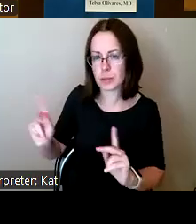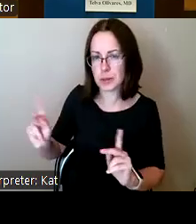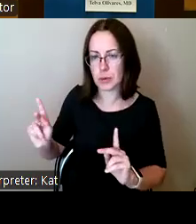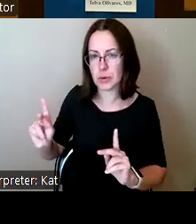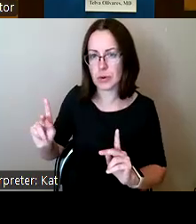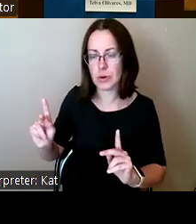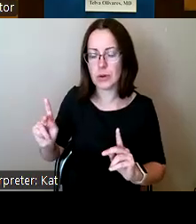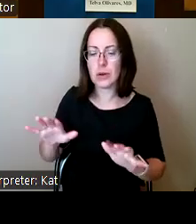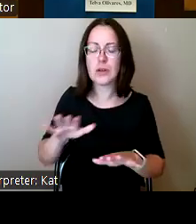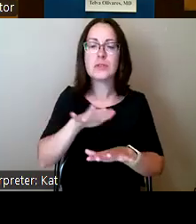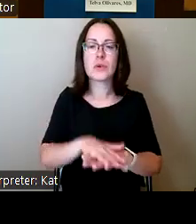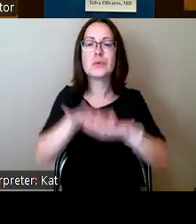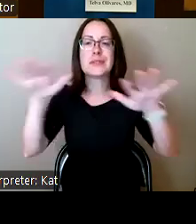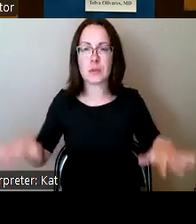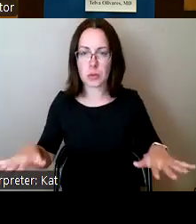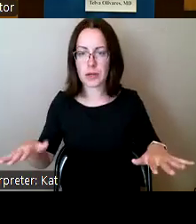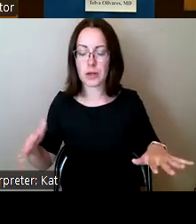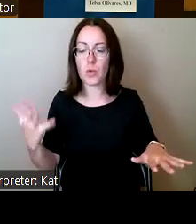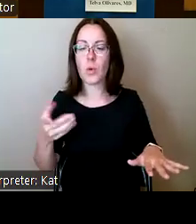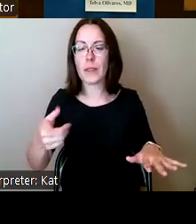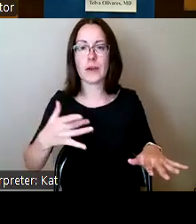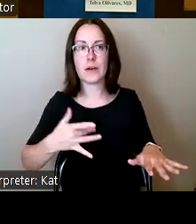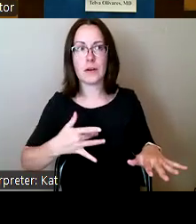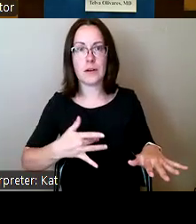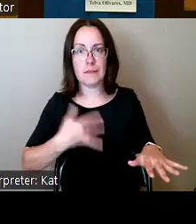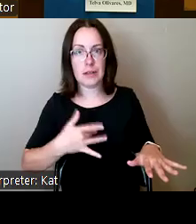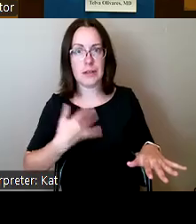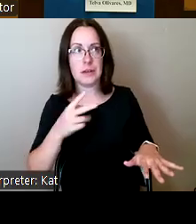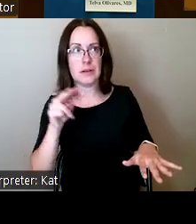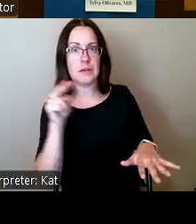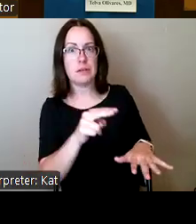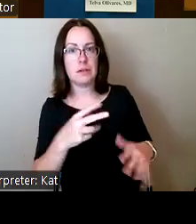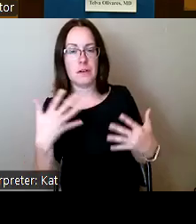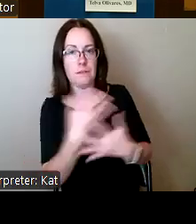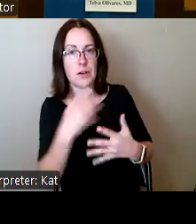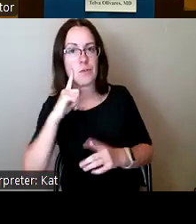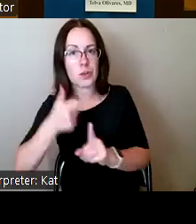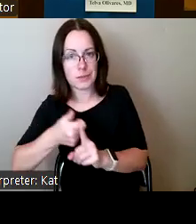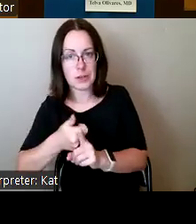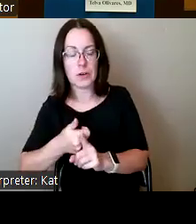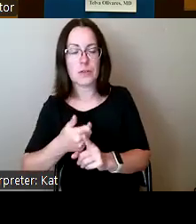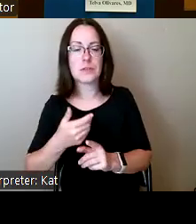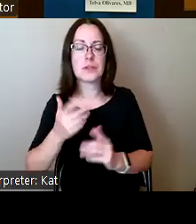from what one brought to that point in life from prior experience is a critical issue. uh family